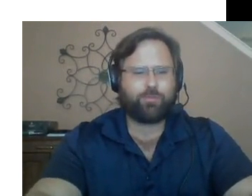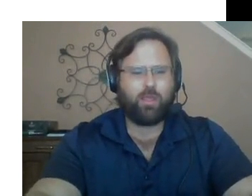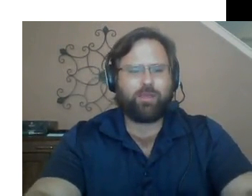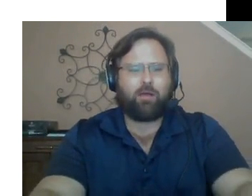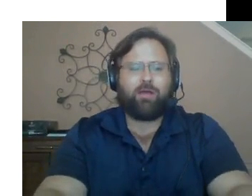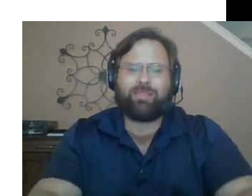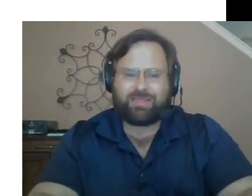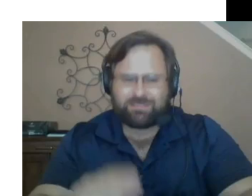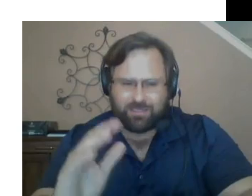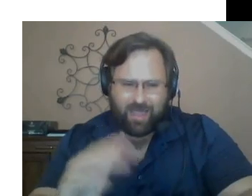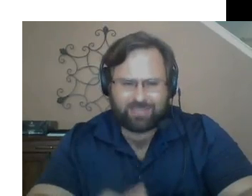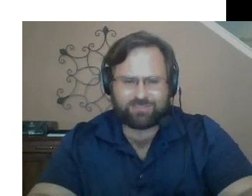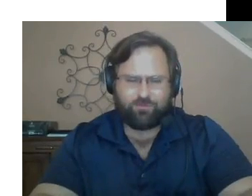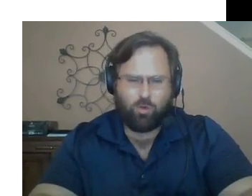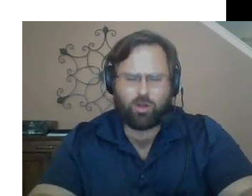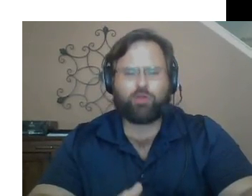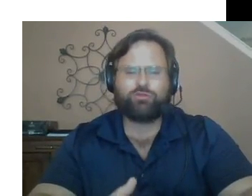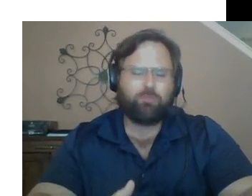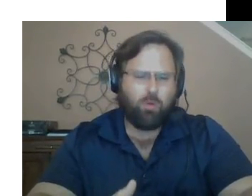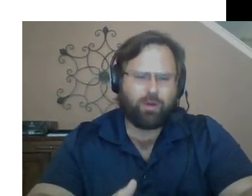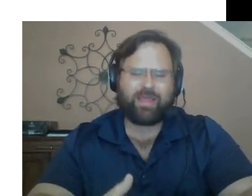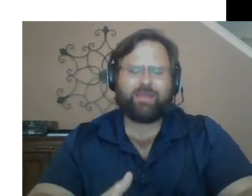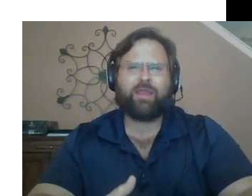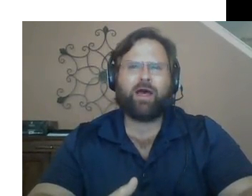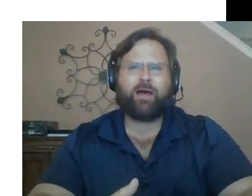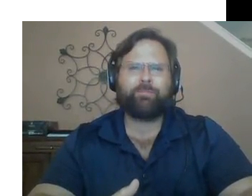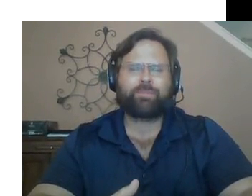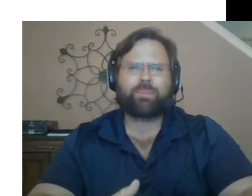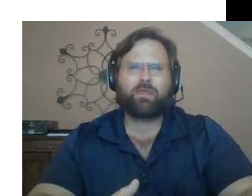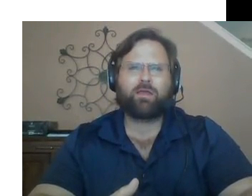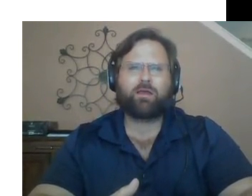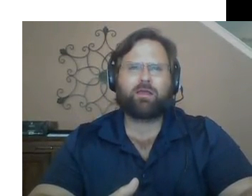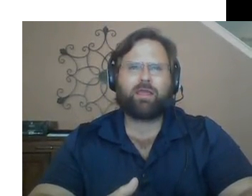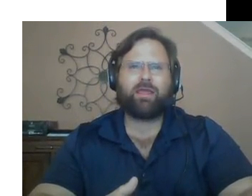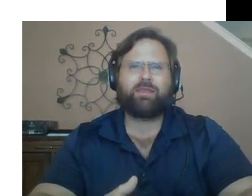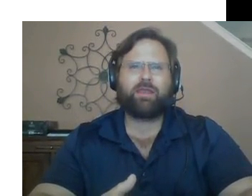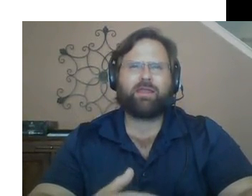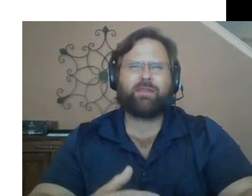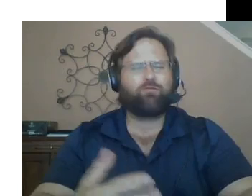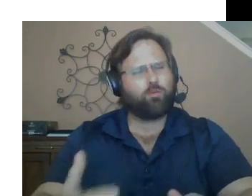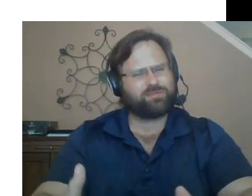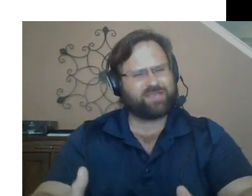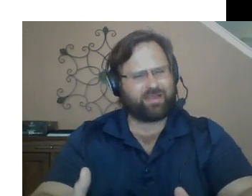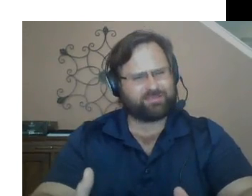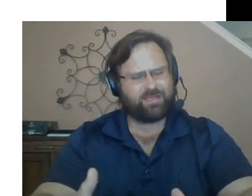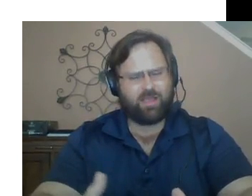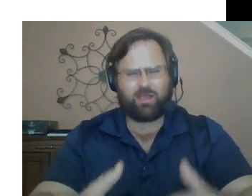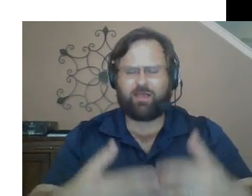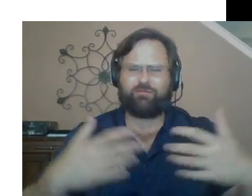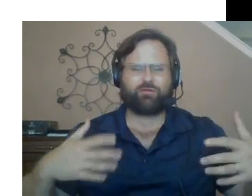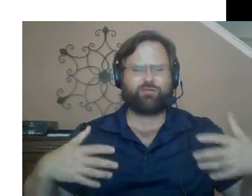now these last four are used more in formal settings if you're